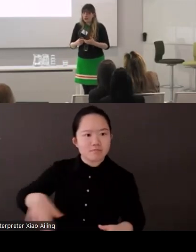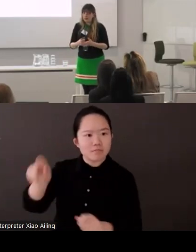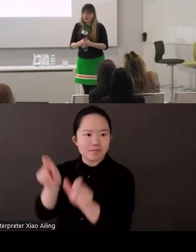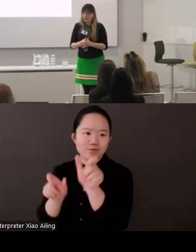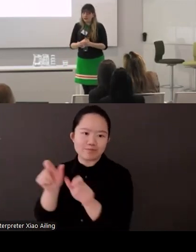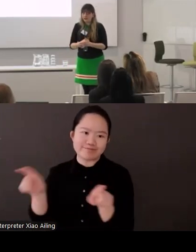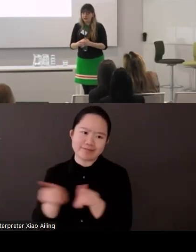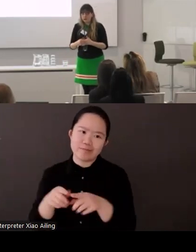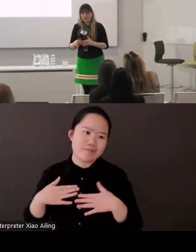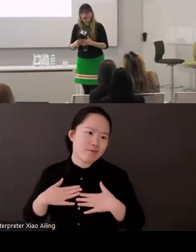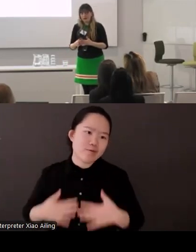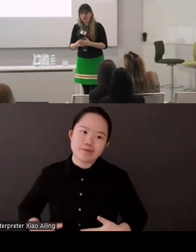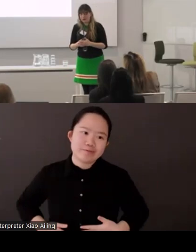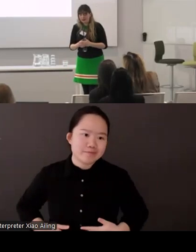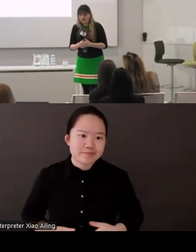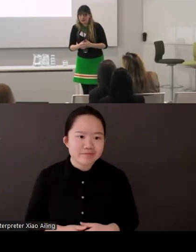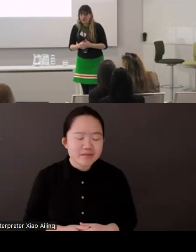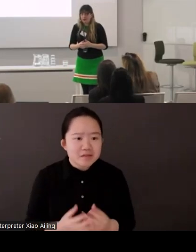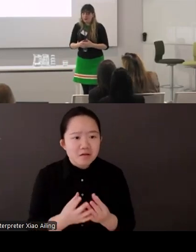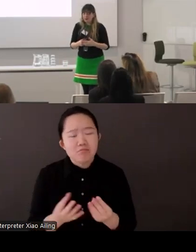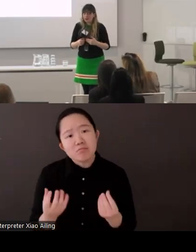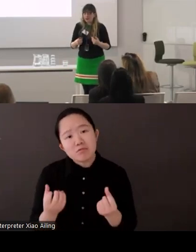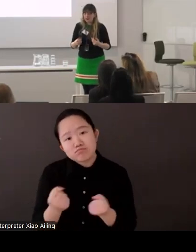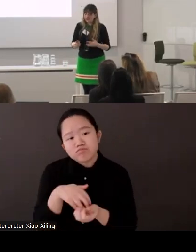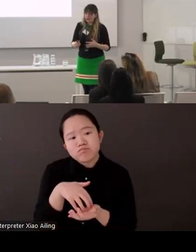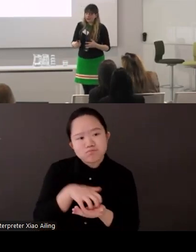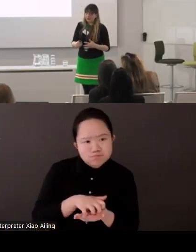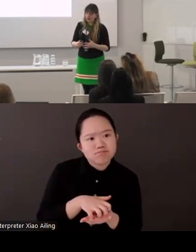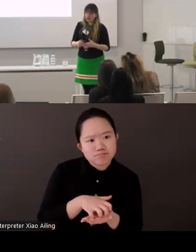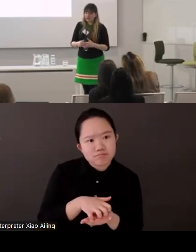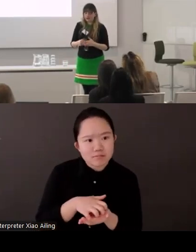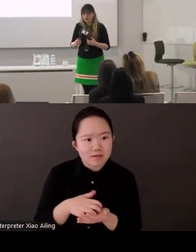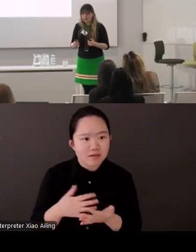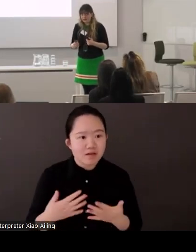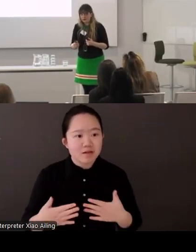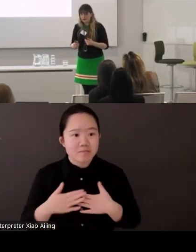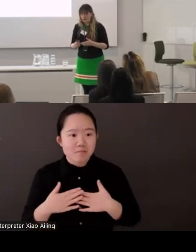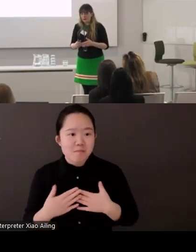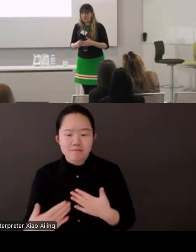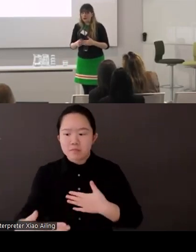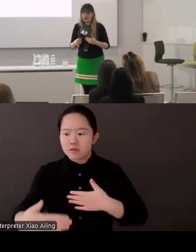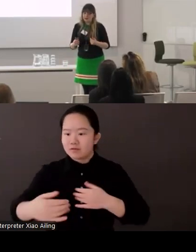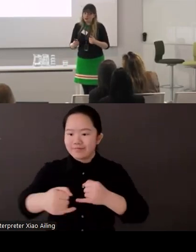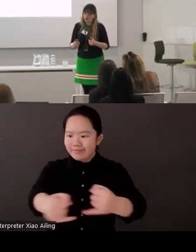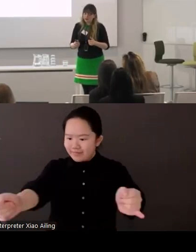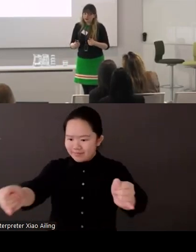My body is the root of my reflection. My body is political. My body is unpredictable. My body is provocative.